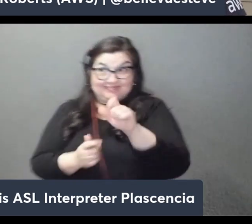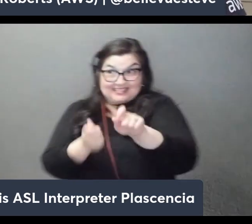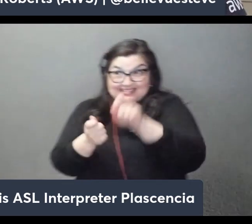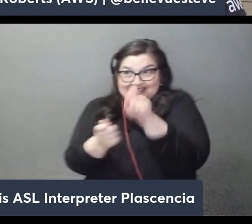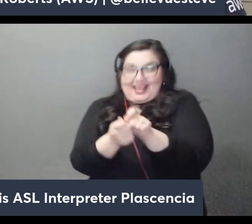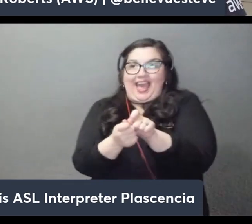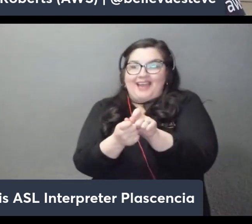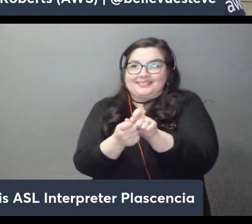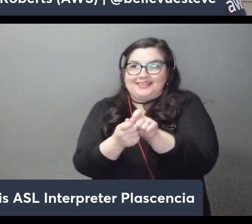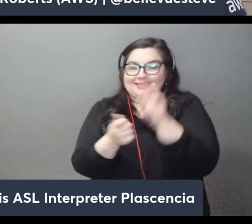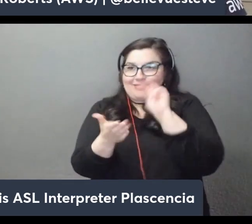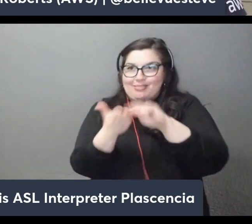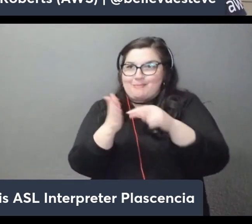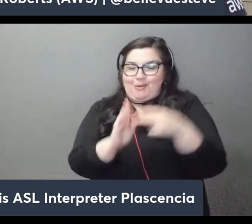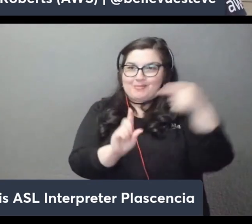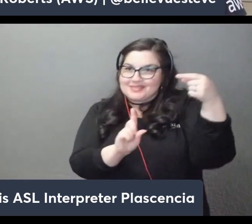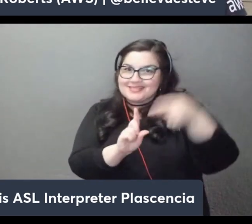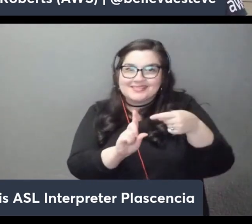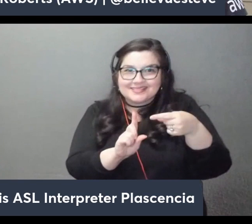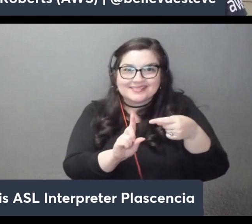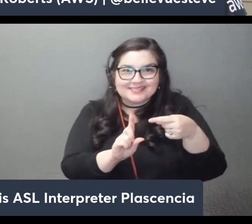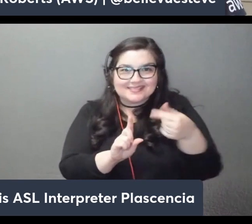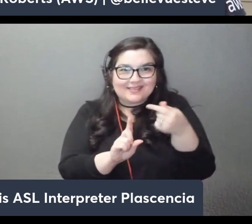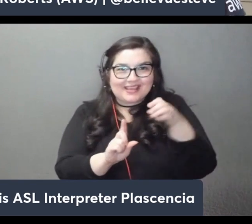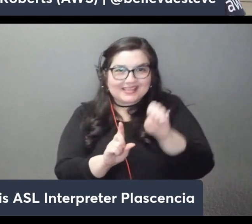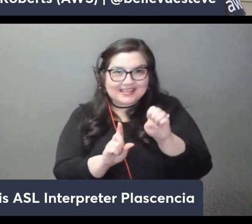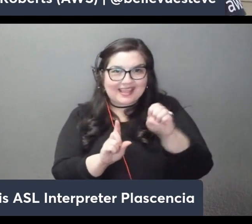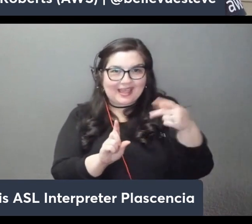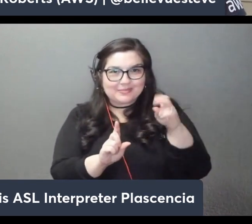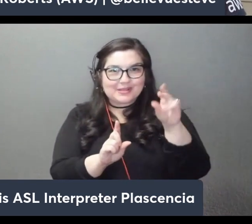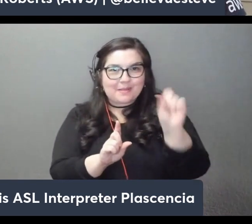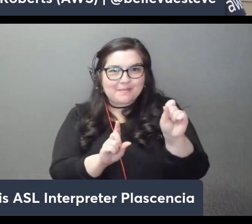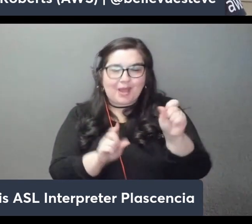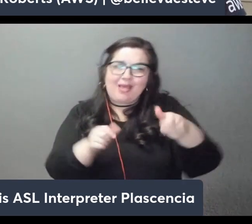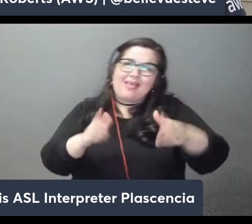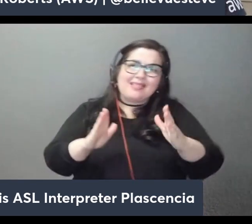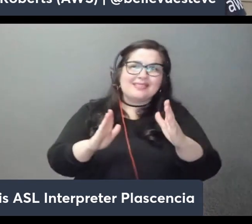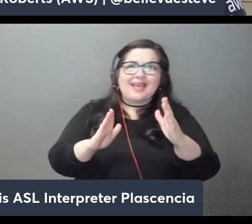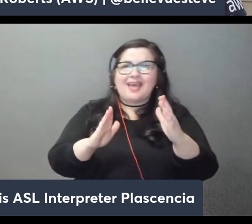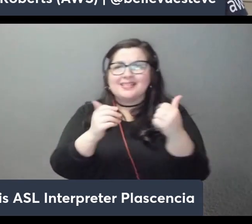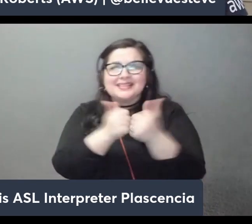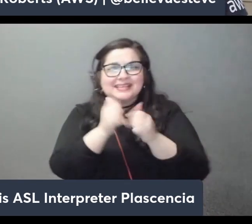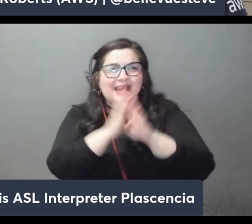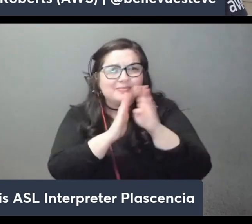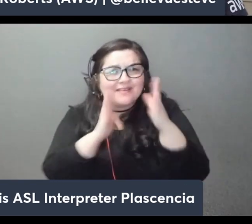really, of GameSparks, is letting the game developers focus on the creative parts, letting them focus